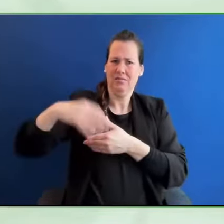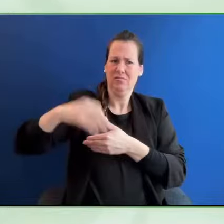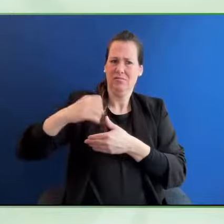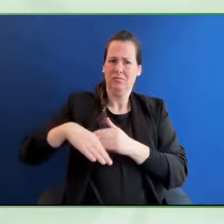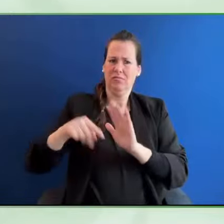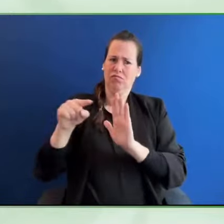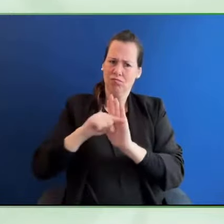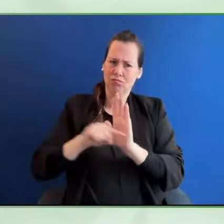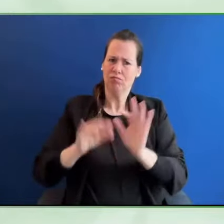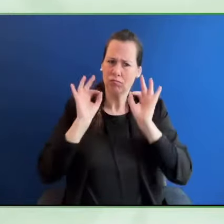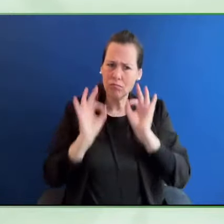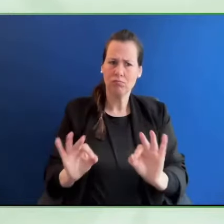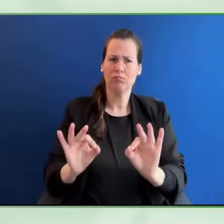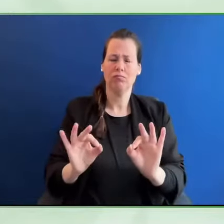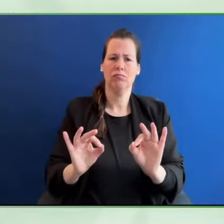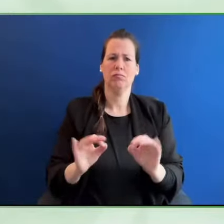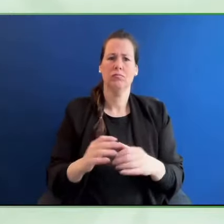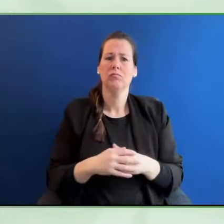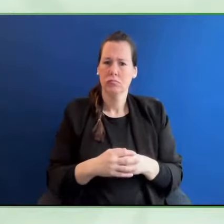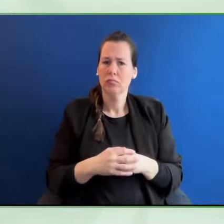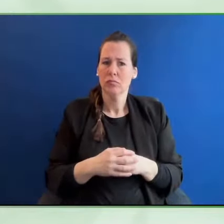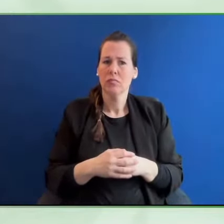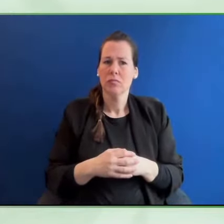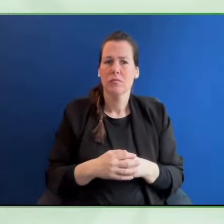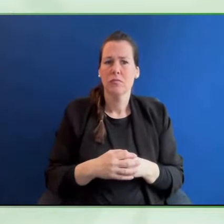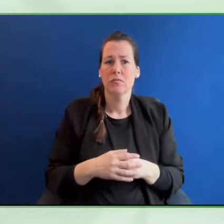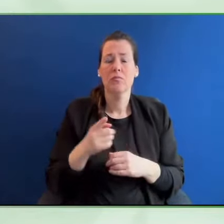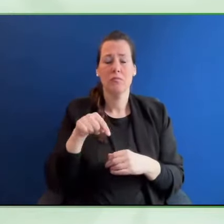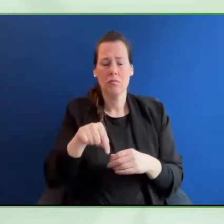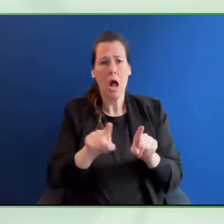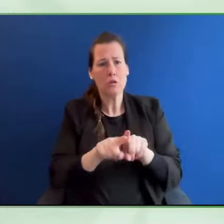procurement, I think 14% is around EU procurement.